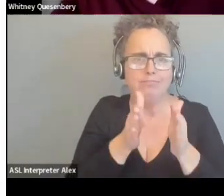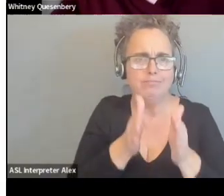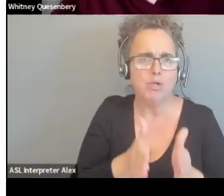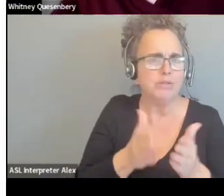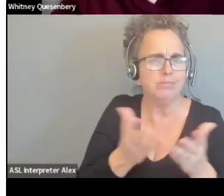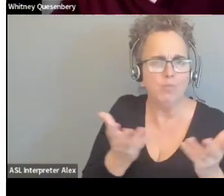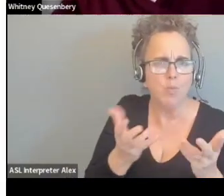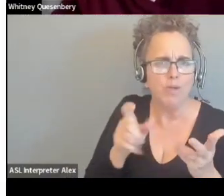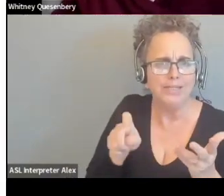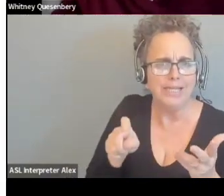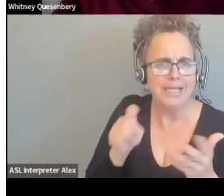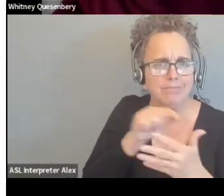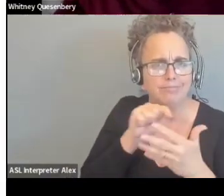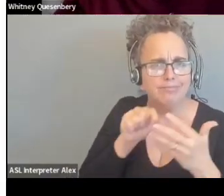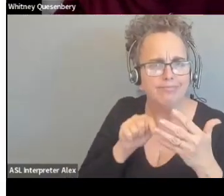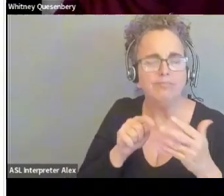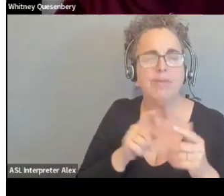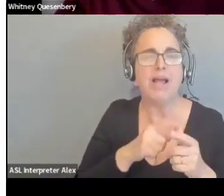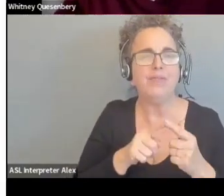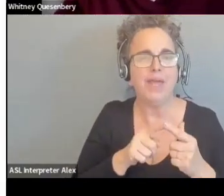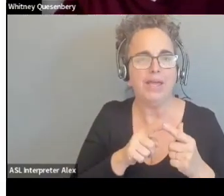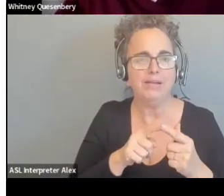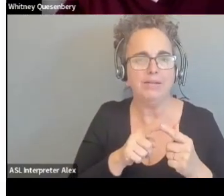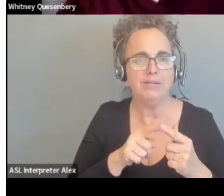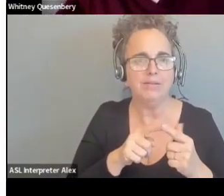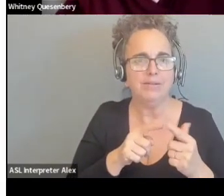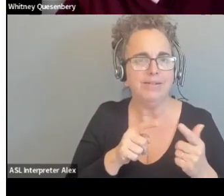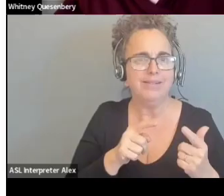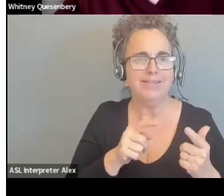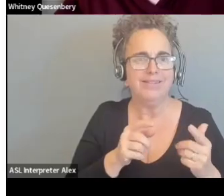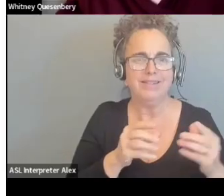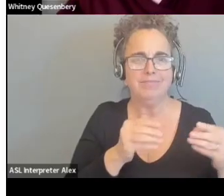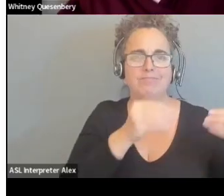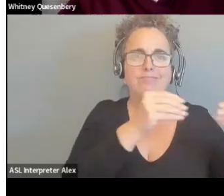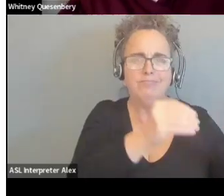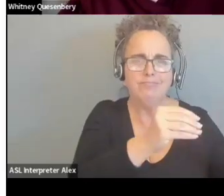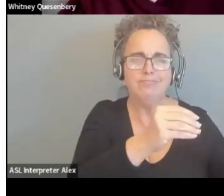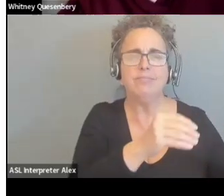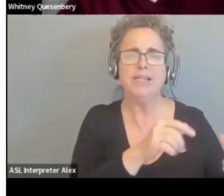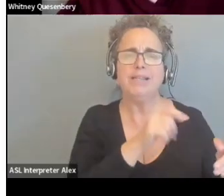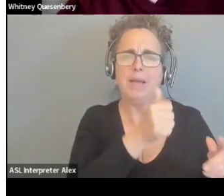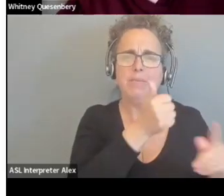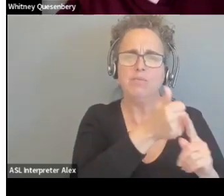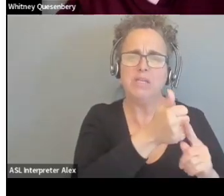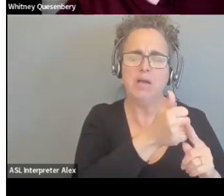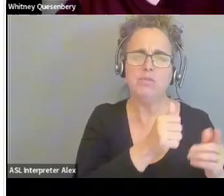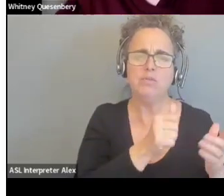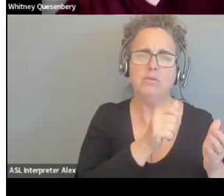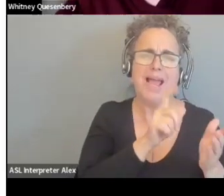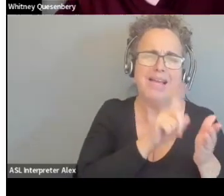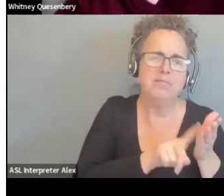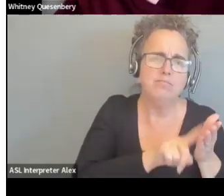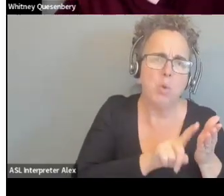And you can simply have them as a standalone kind of exploration tool. Not so much a teaching tool, but an exploration tool